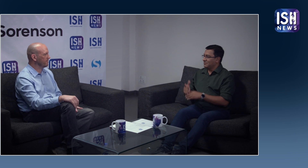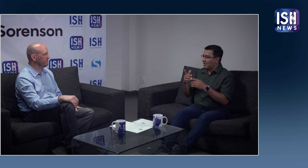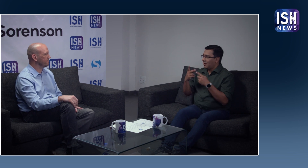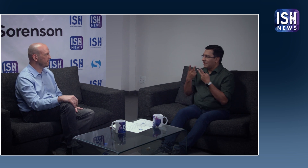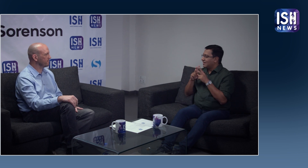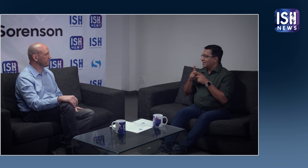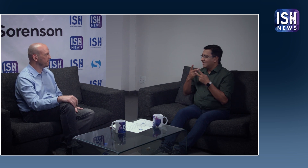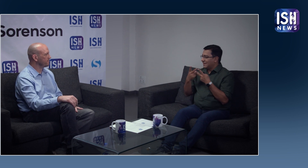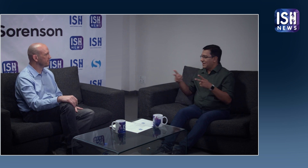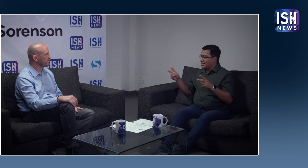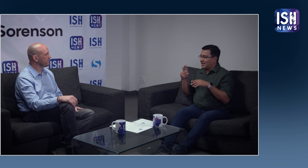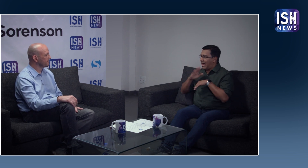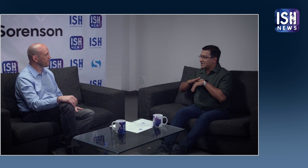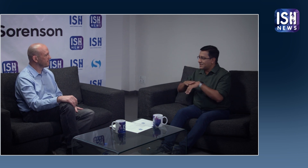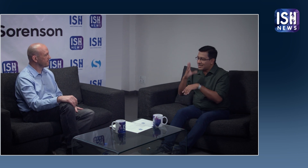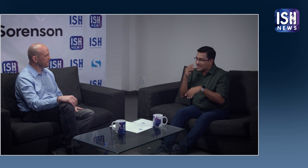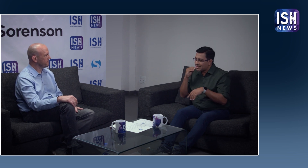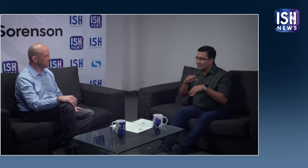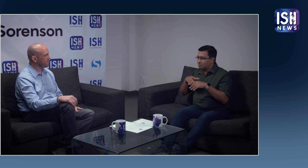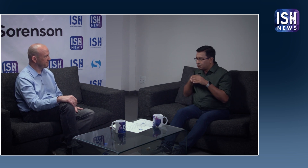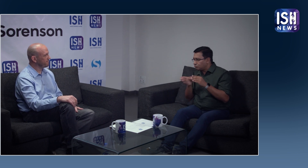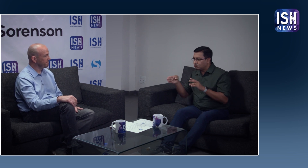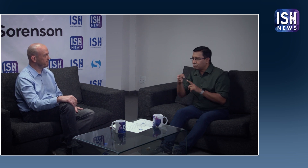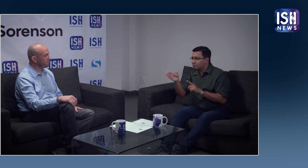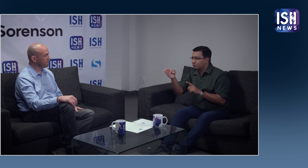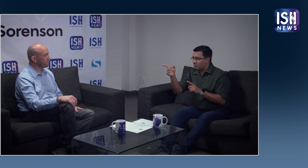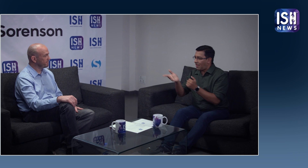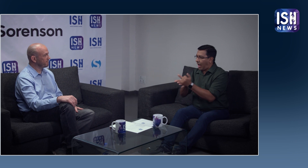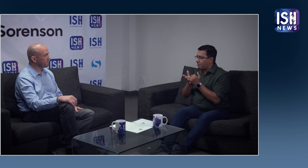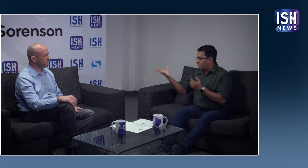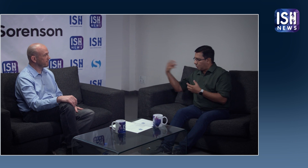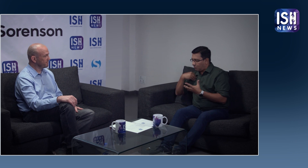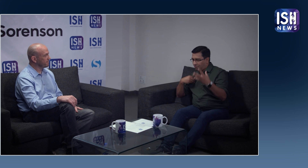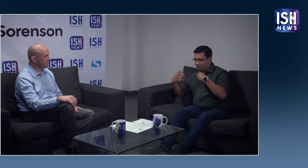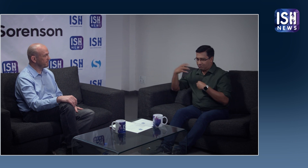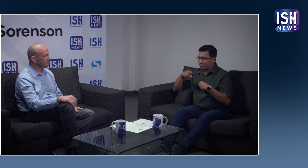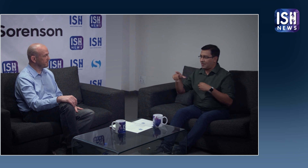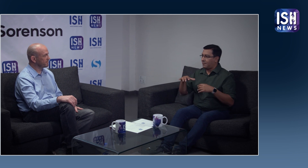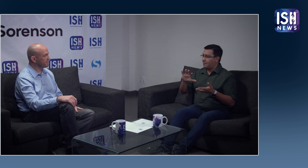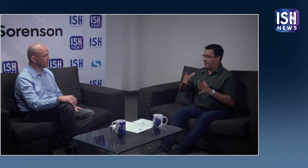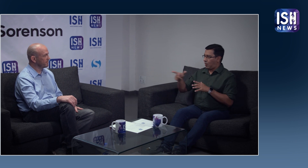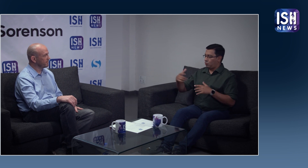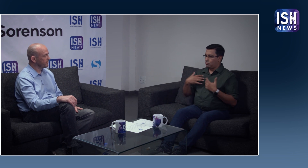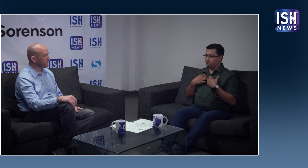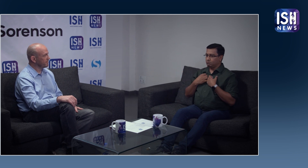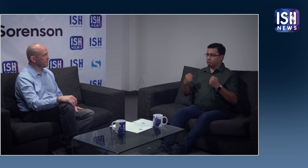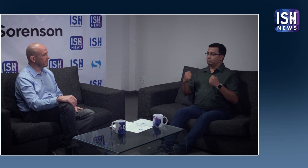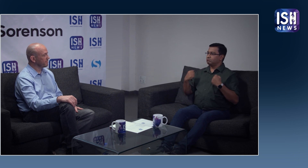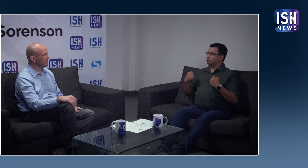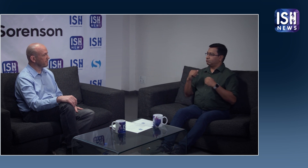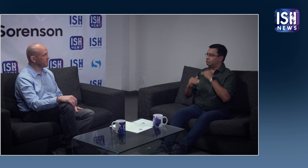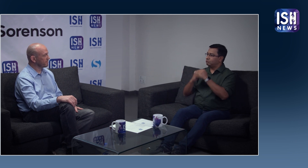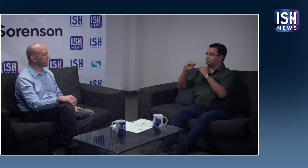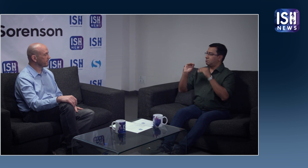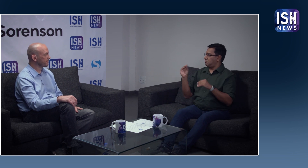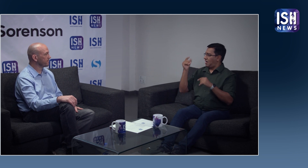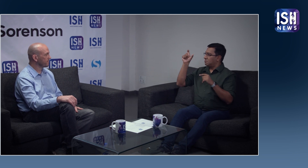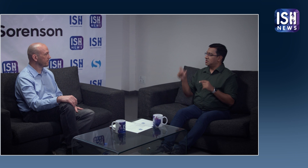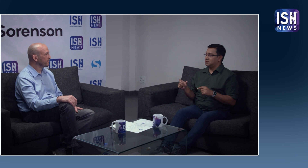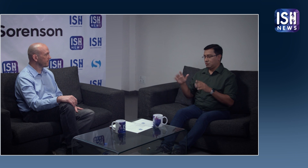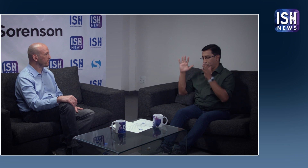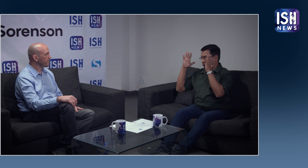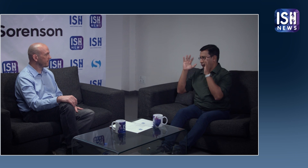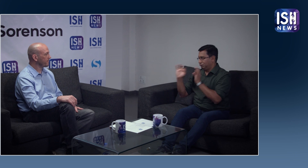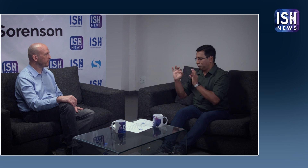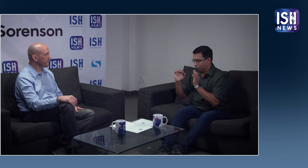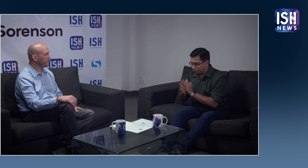Such different experiences had helped you gain confidence and succeed! A huge applause!